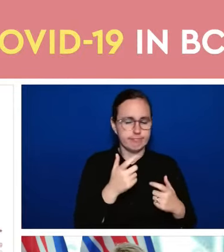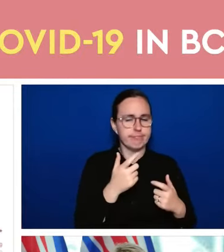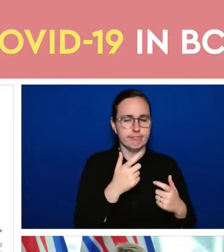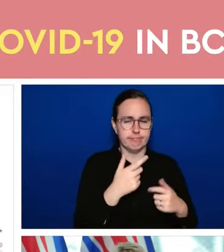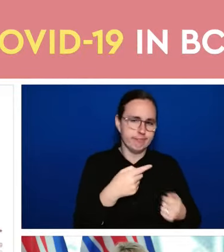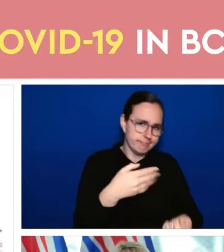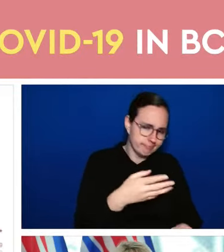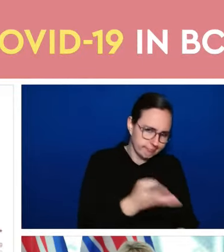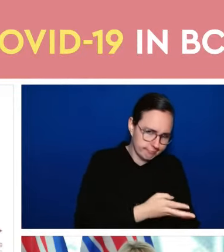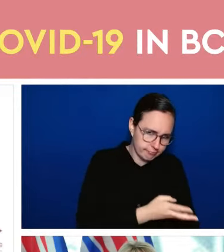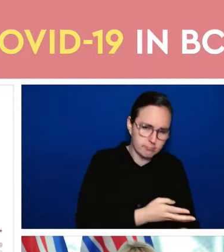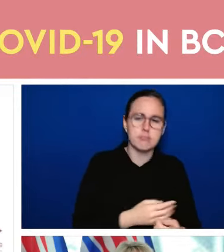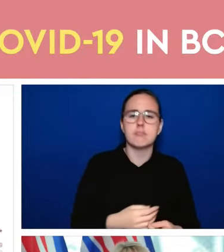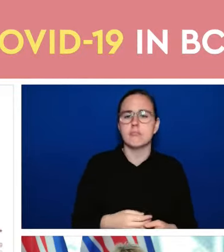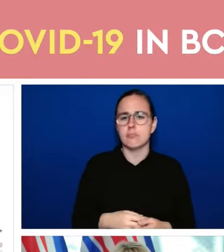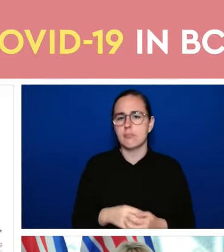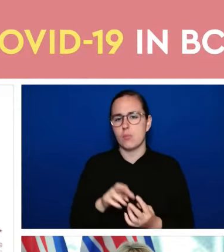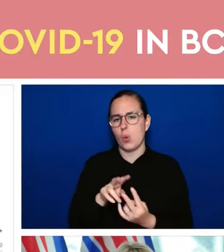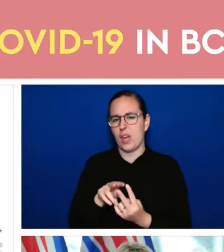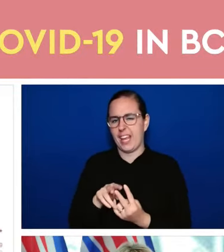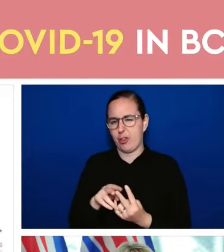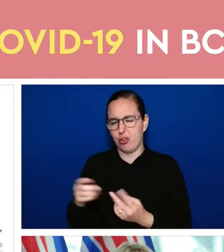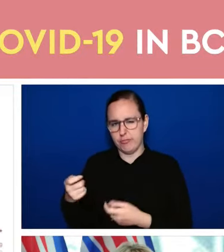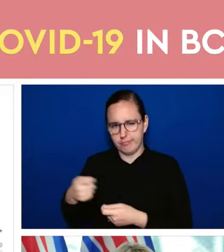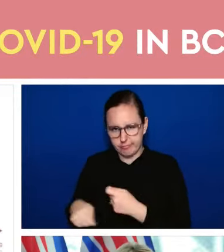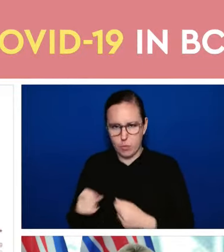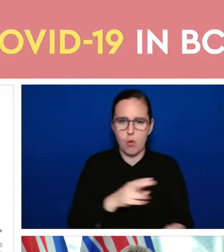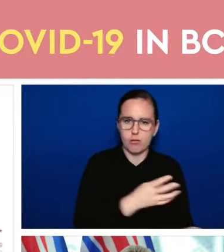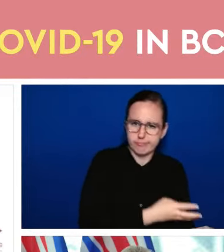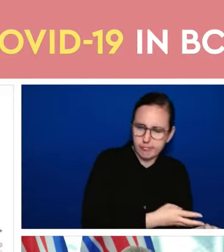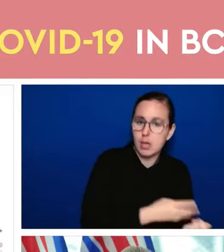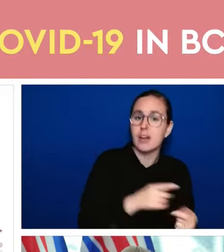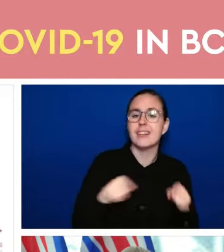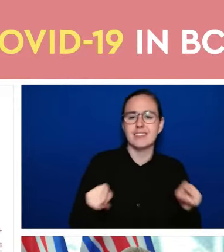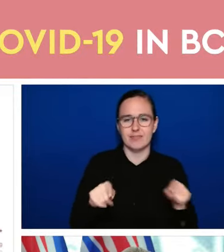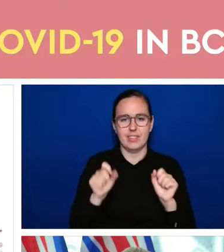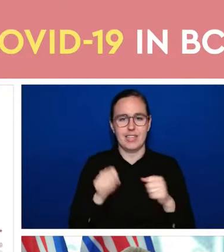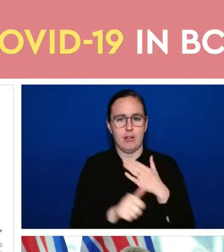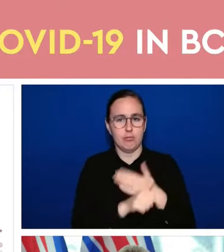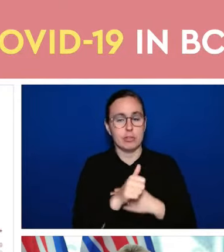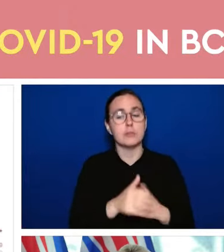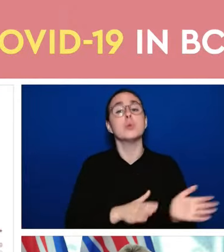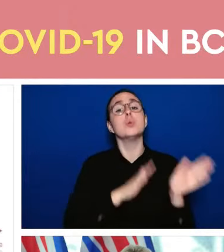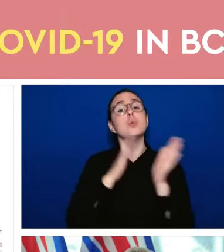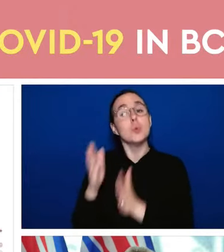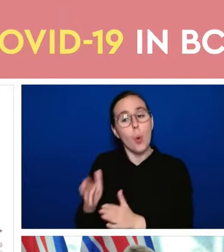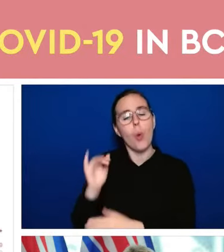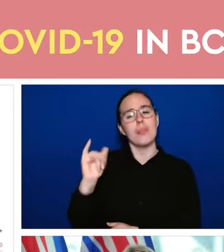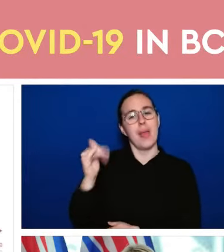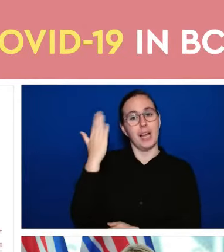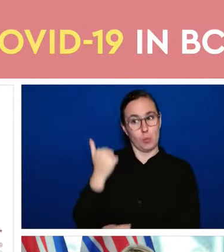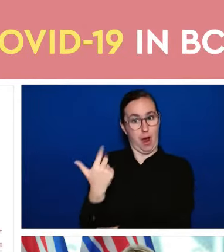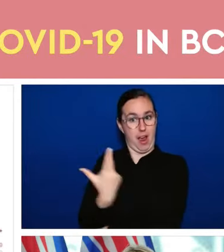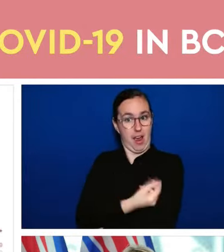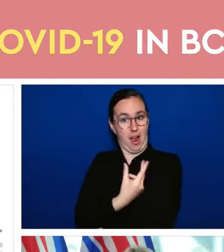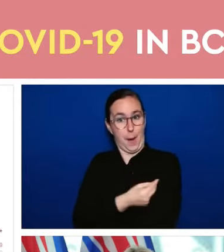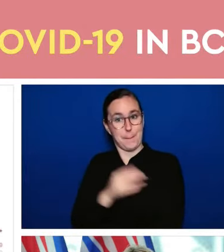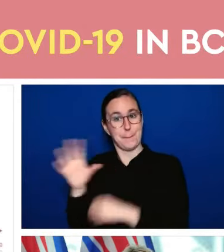why it's important for us to focus on boosting up those antibodies as we go into this form. Across the board though we